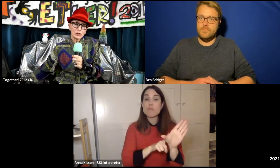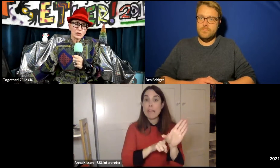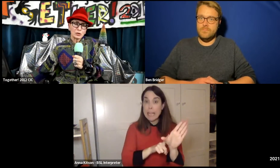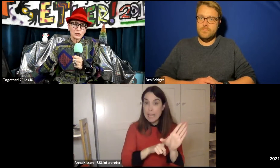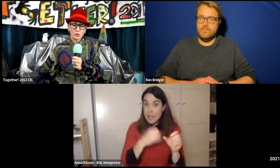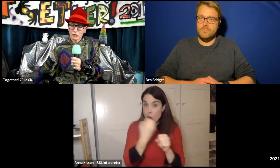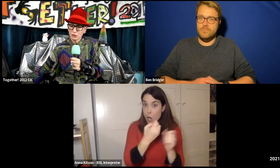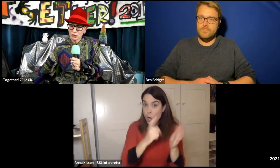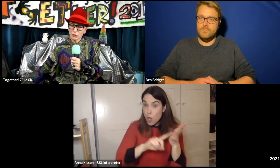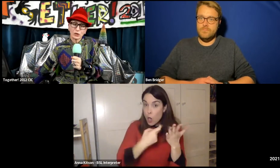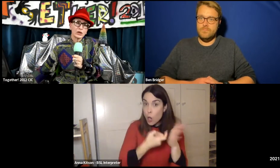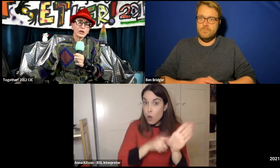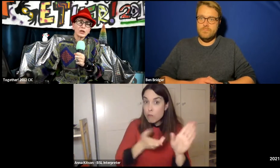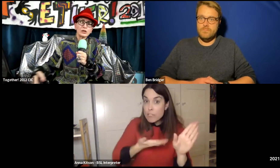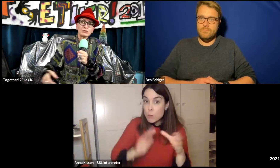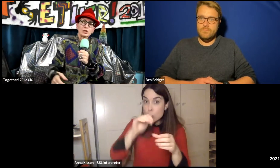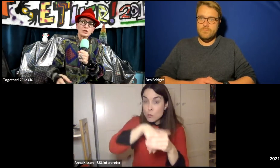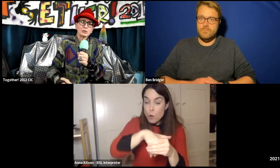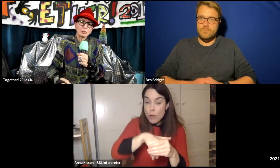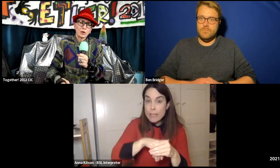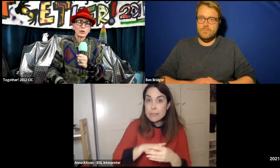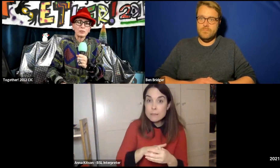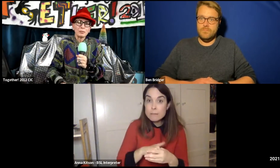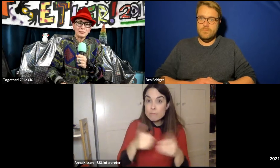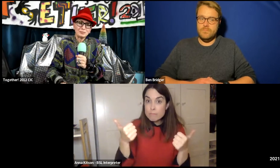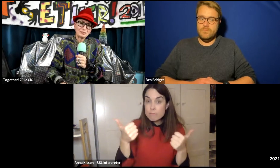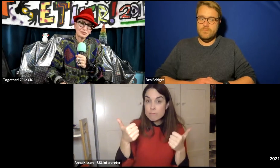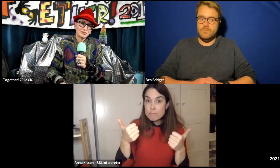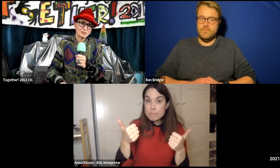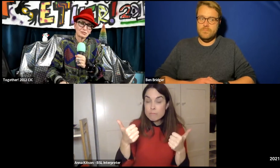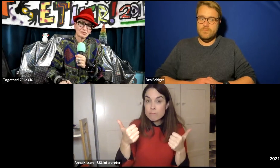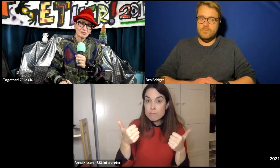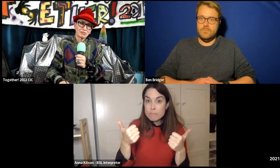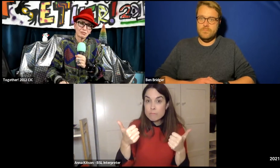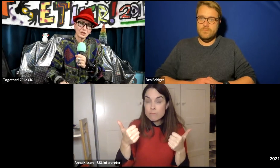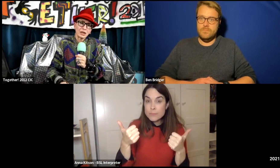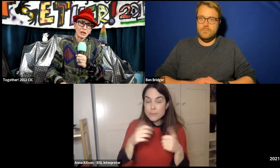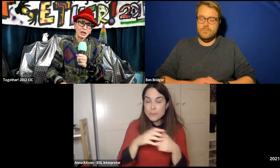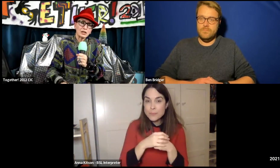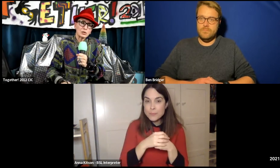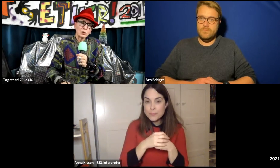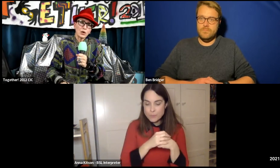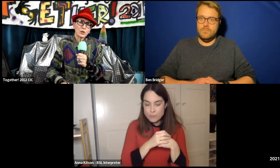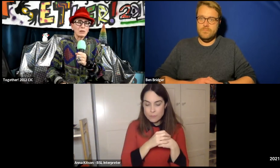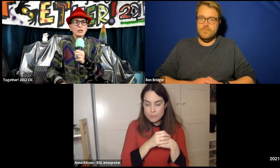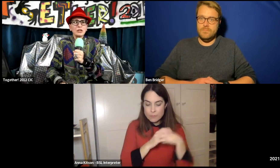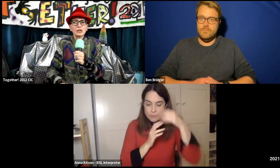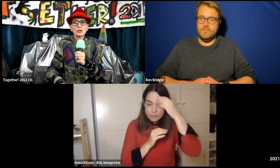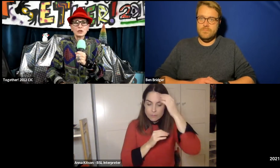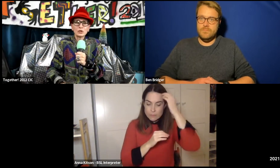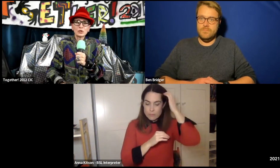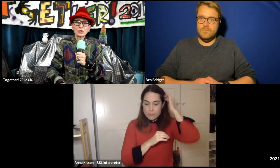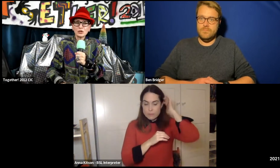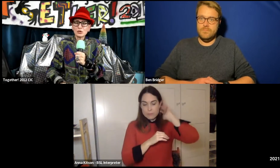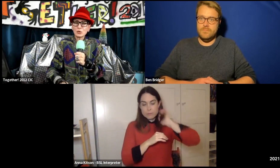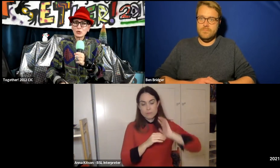to switch yourself on and read us a poem. While Emily and glory are sorting